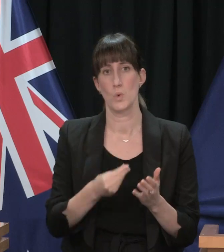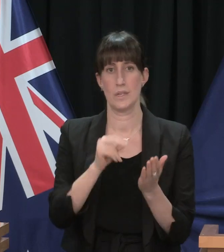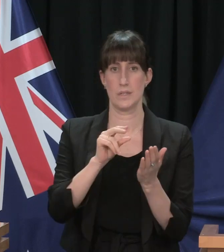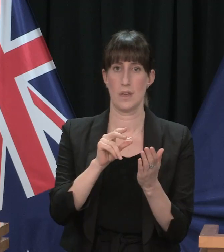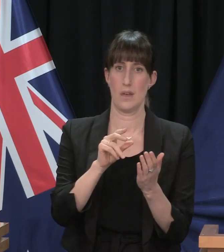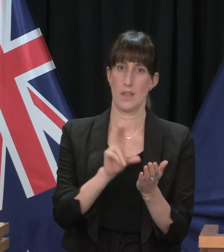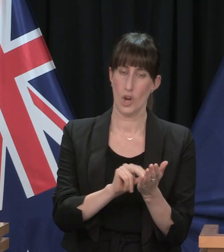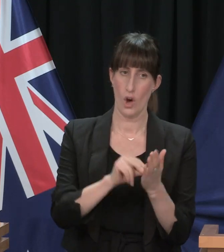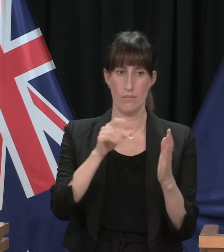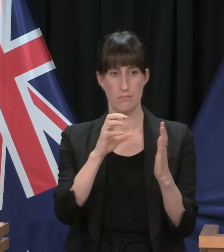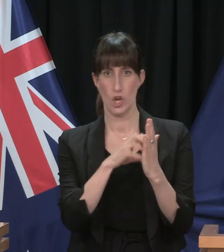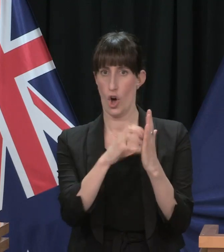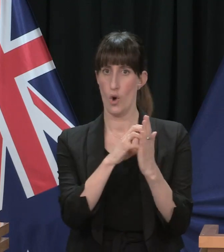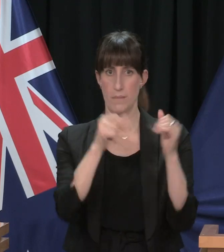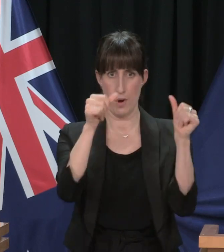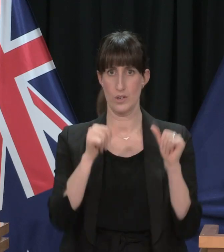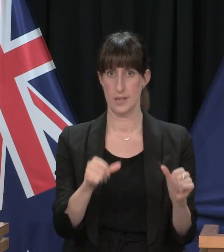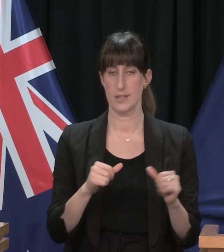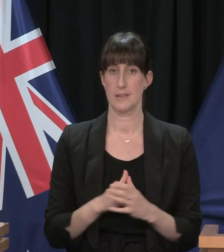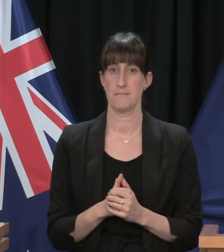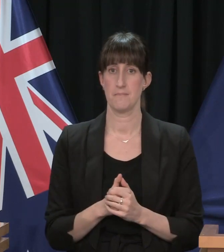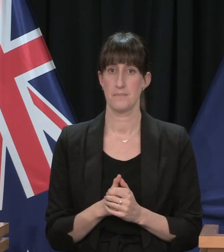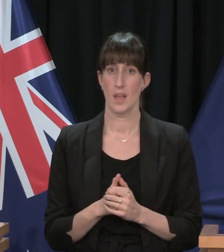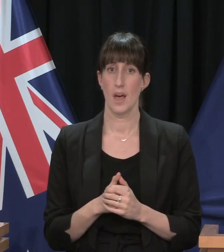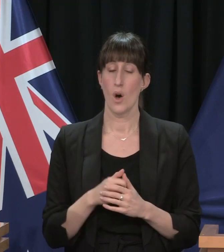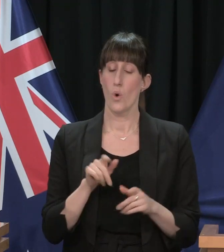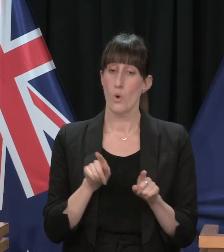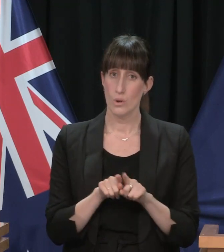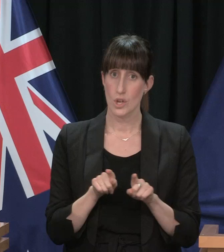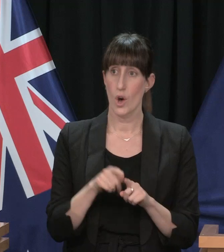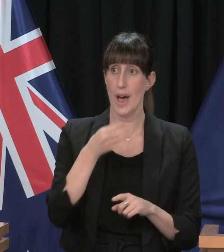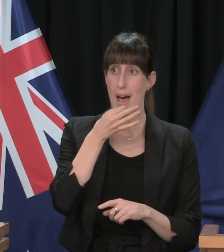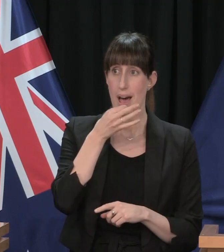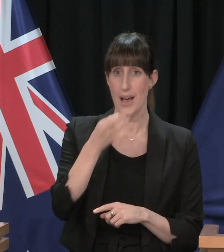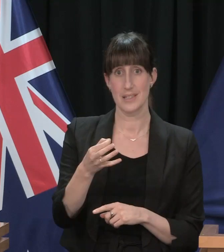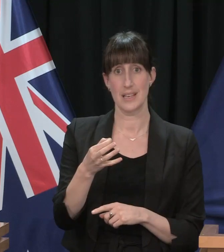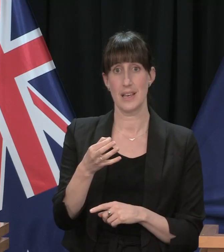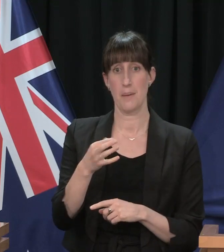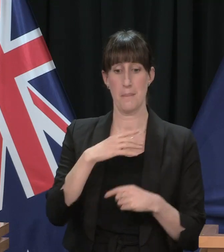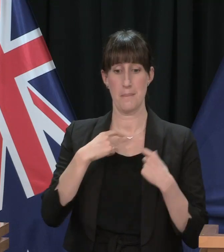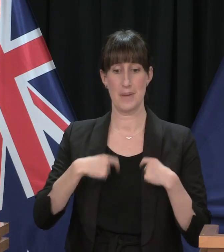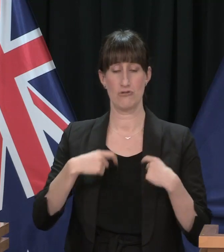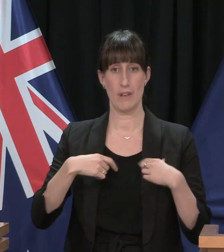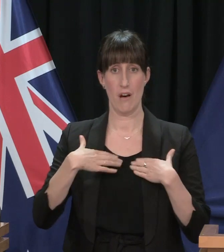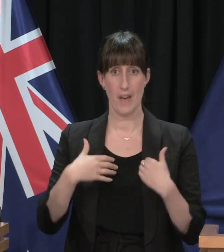display, and to ensure that their own public facilities have QR codes on display.